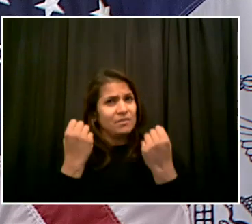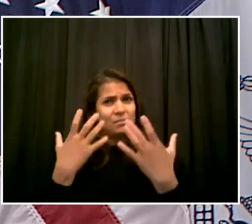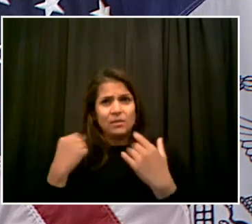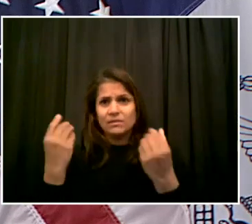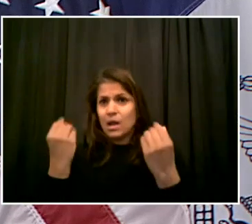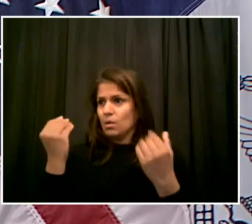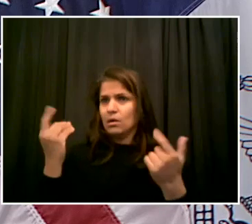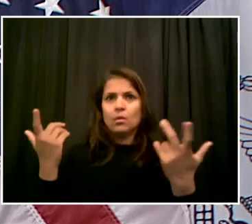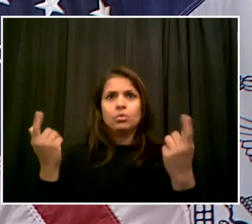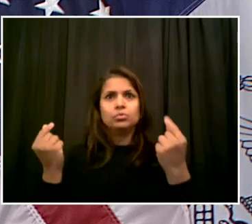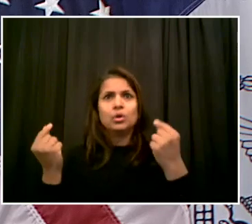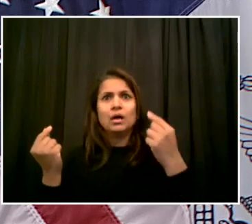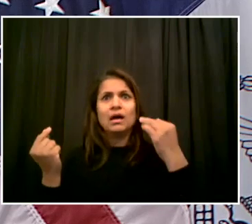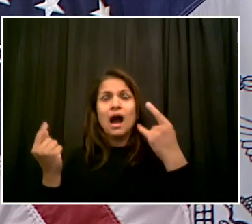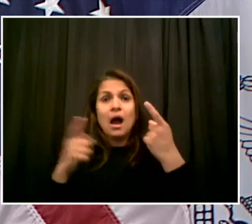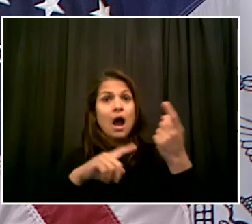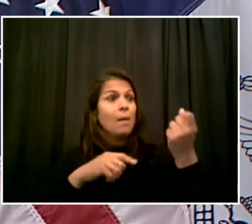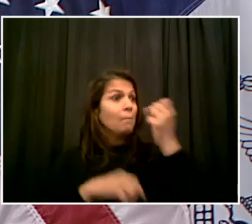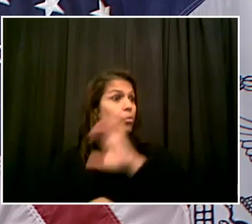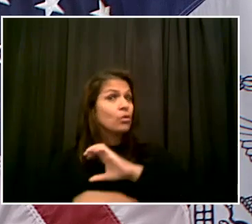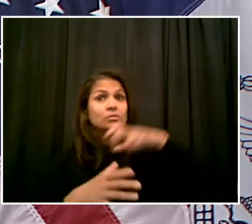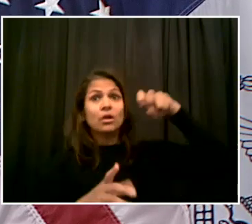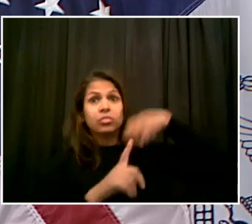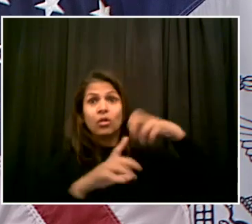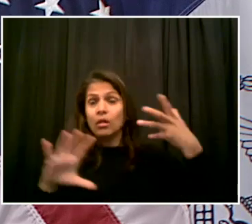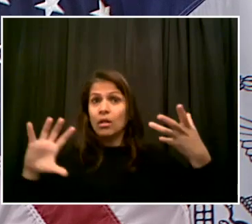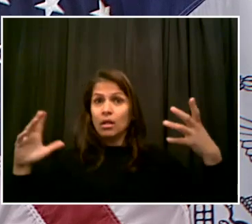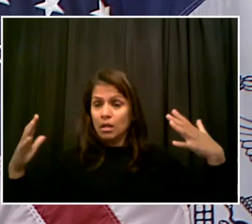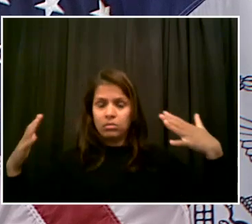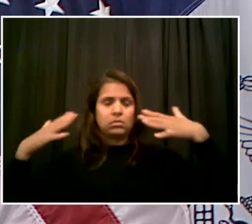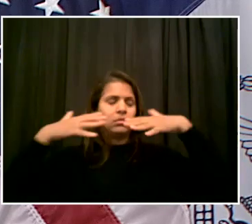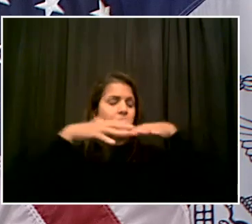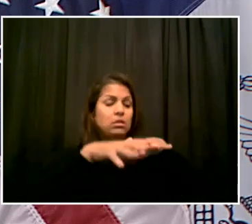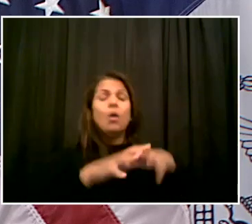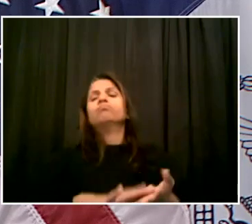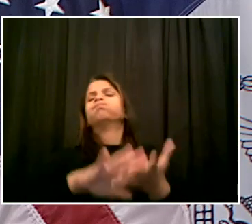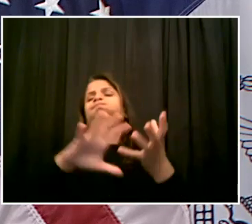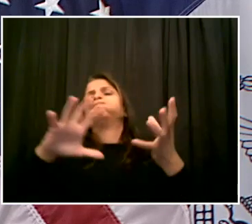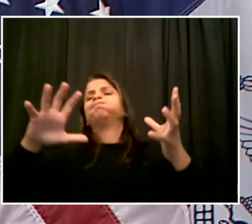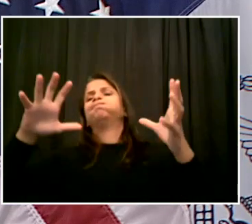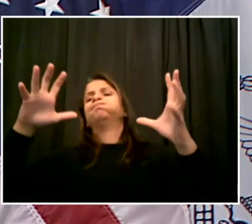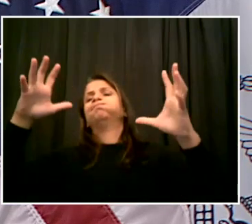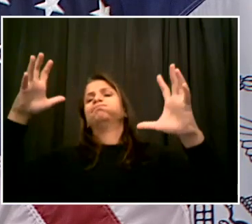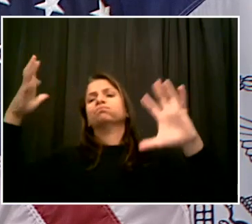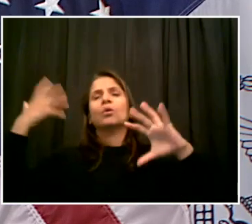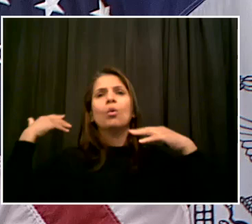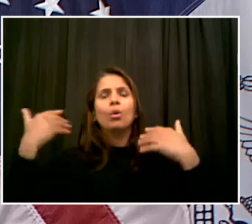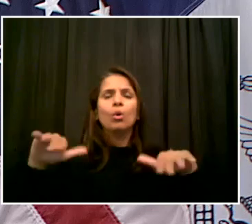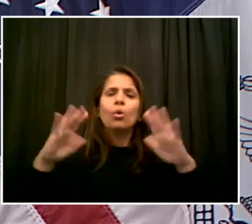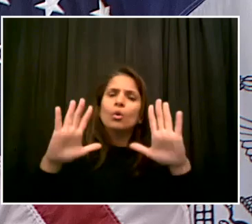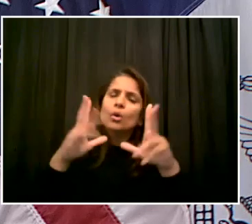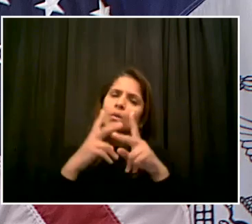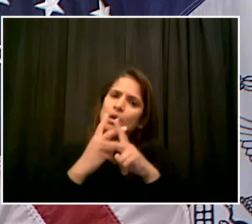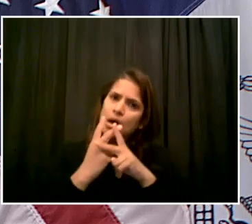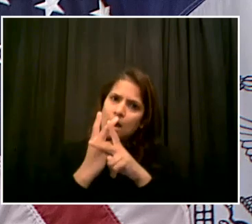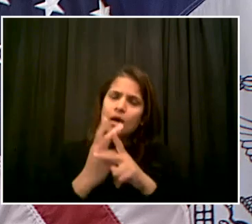FRUSTRATION AND PEOPLHAVE BEEN COOPED UP FOR